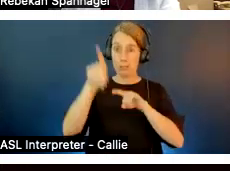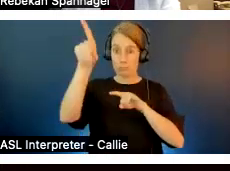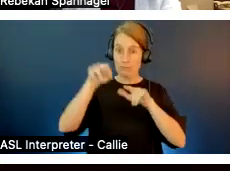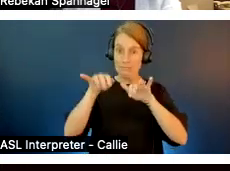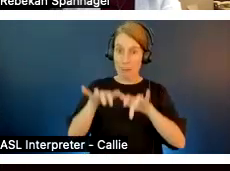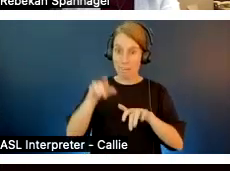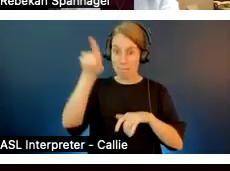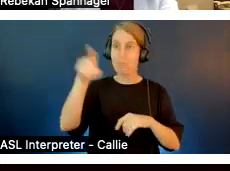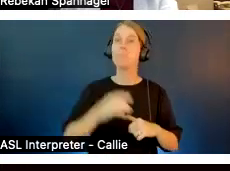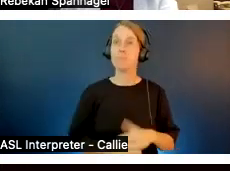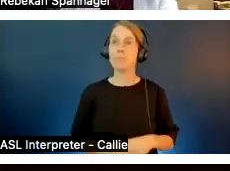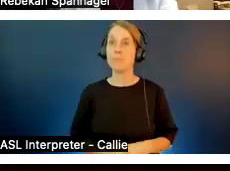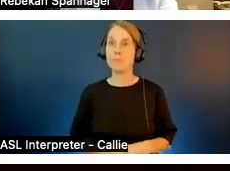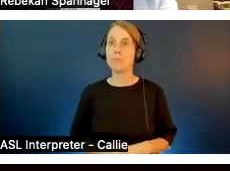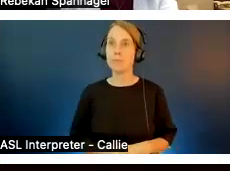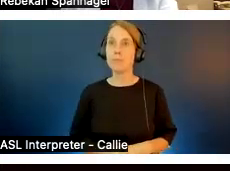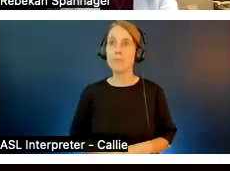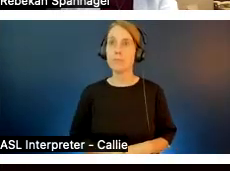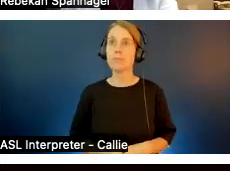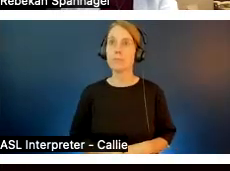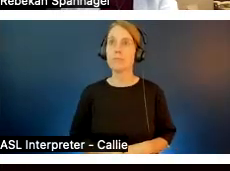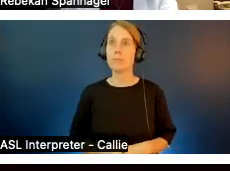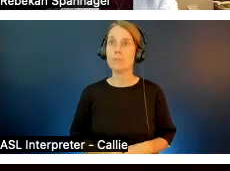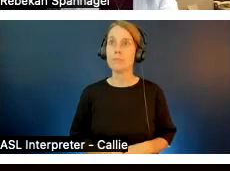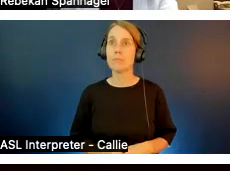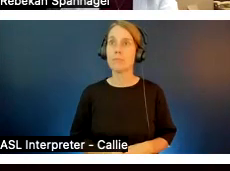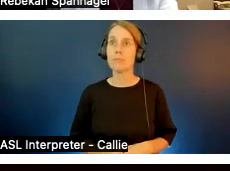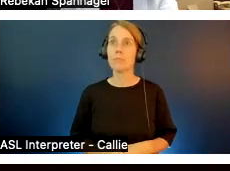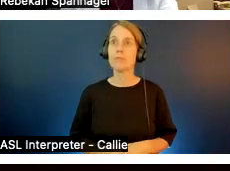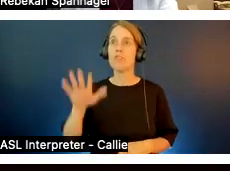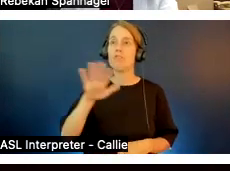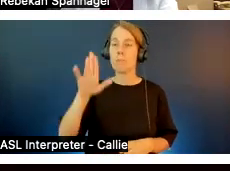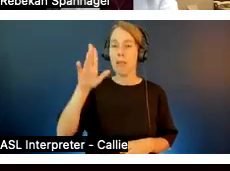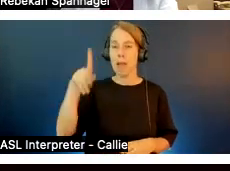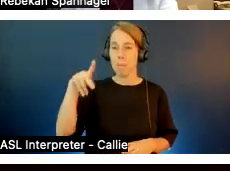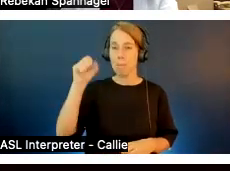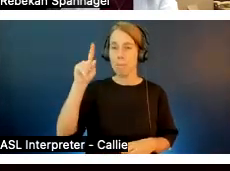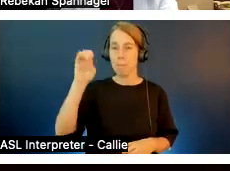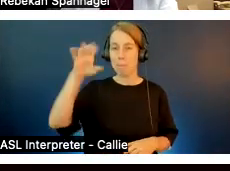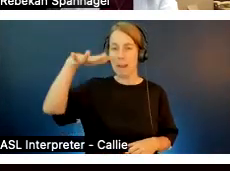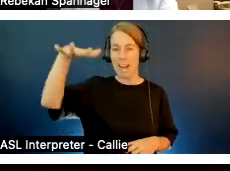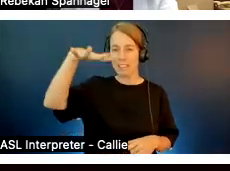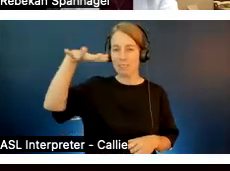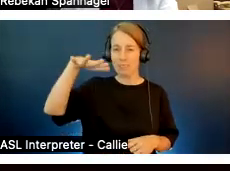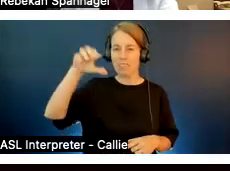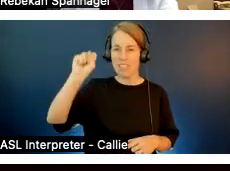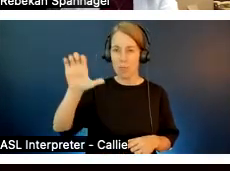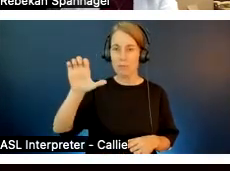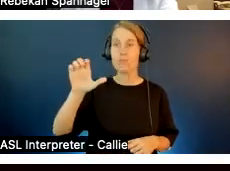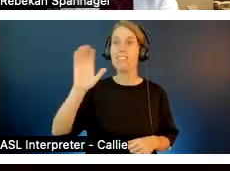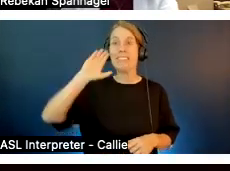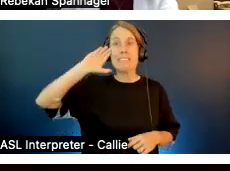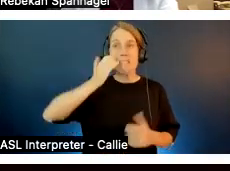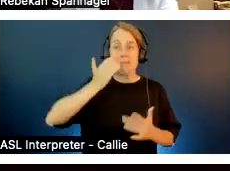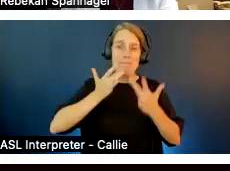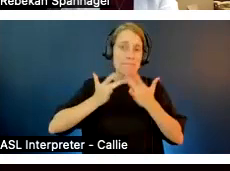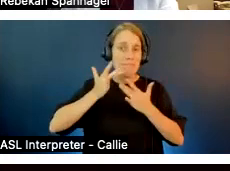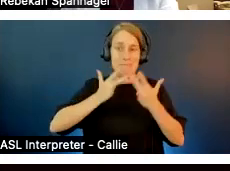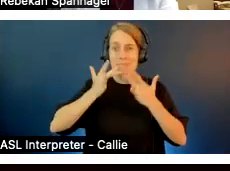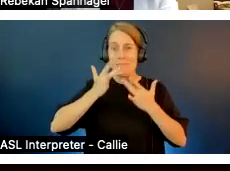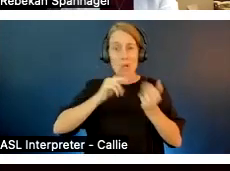um from the upstate it says there seems to be such a shortage of nursing services for pediatrics many